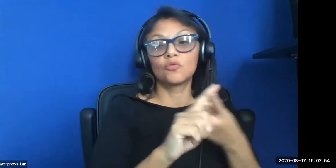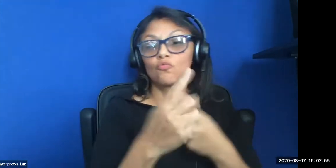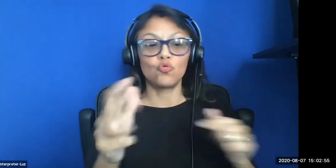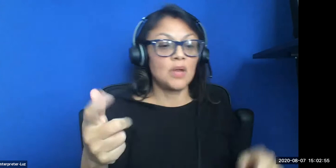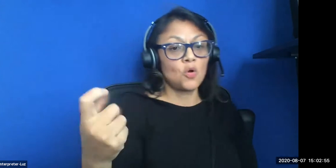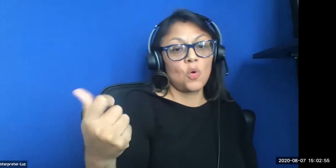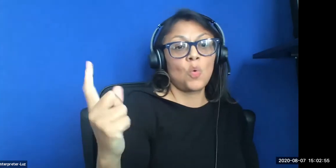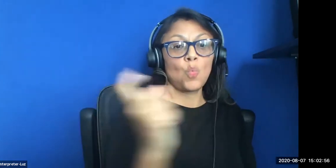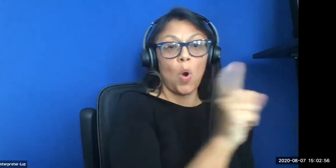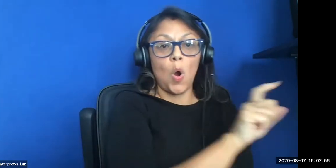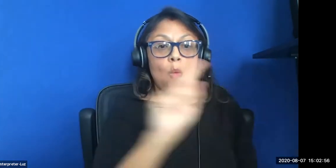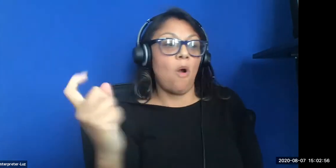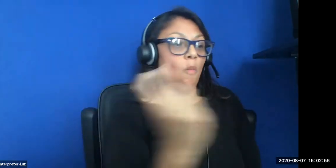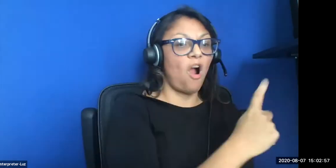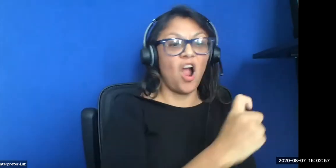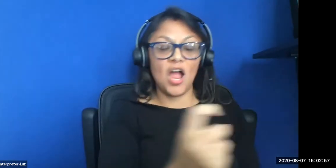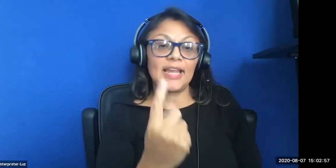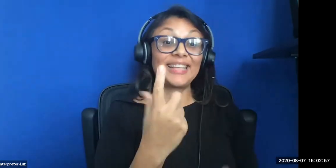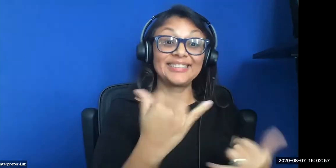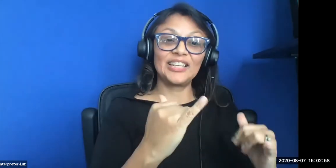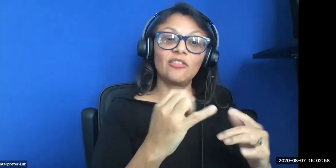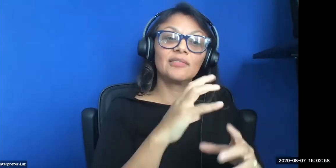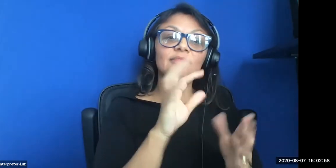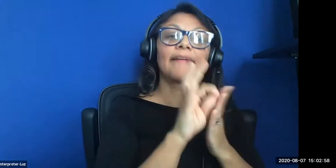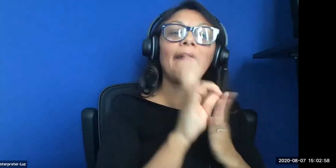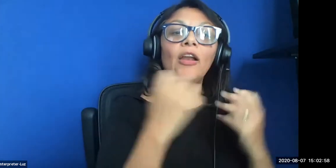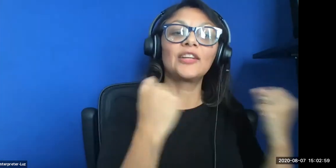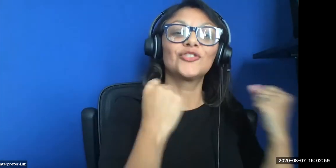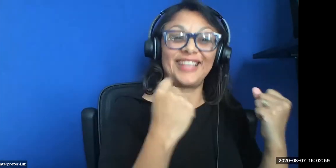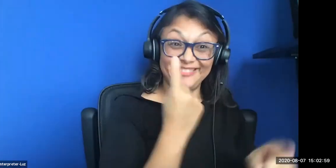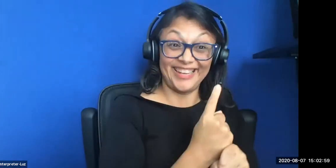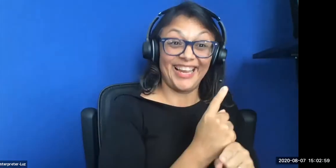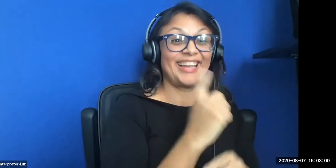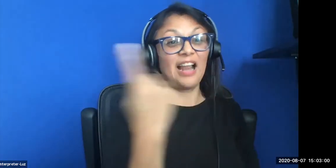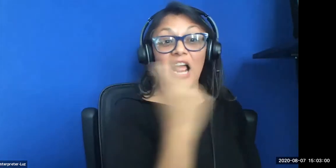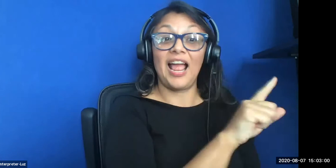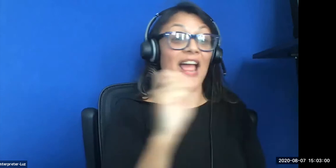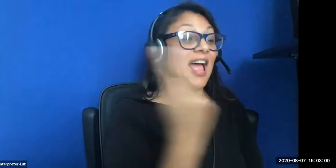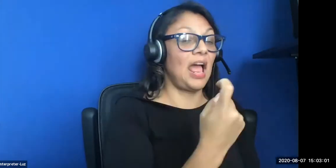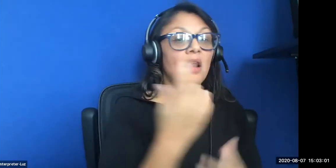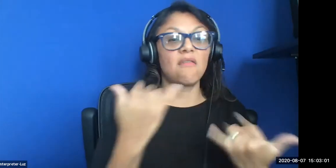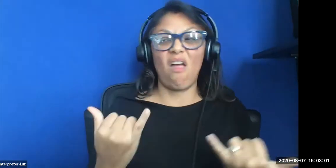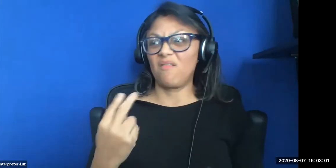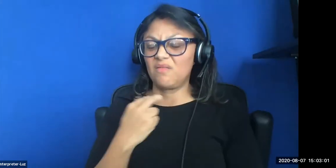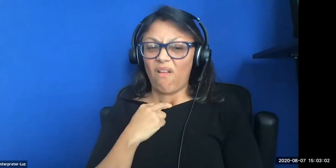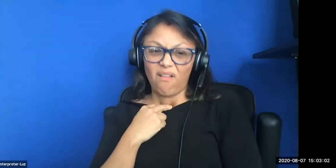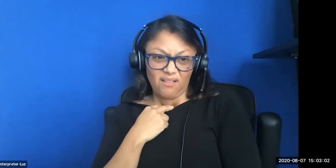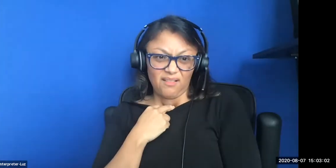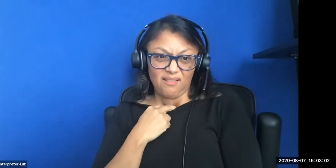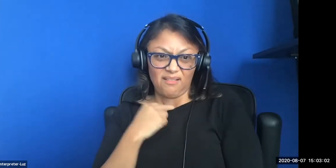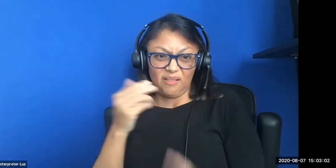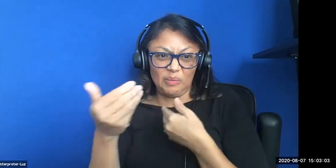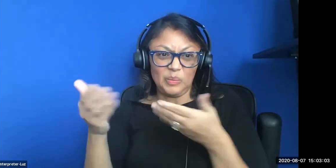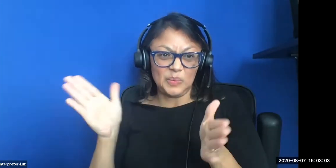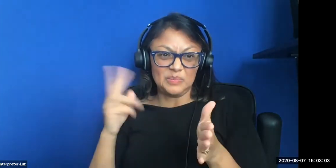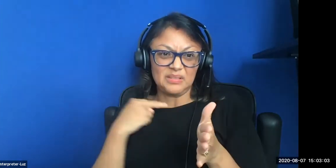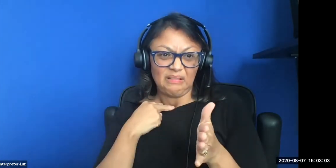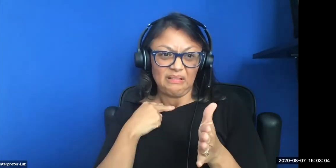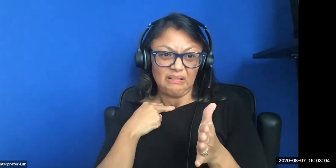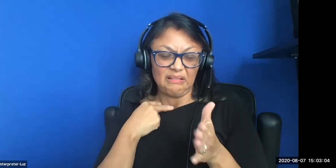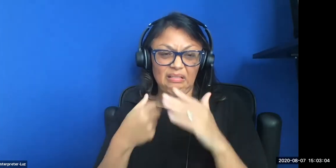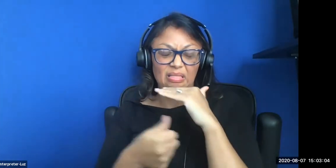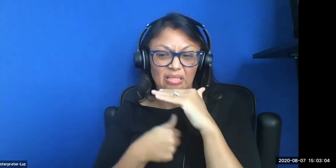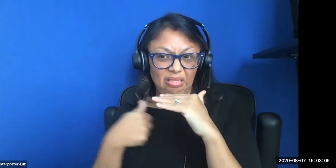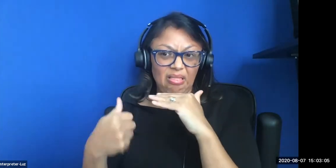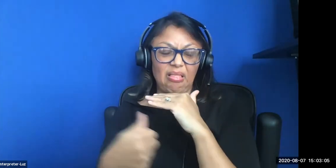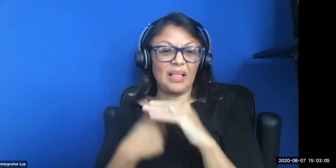Channelle Charest: Now it's like we're sitting in the same chair for how many hours and and you have to remind yourself to get up and go walk somewhere. And it's like, that was never true before this happened.